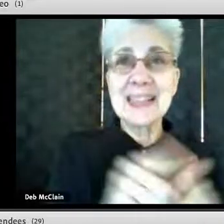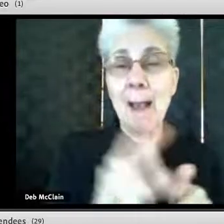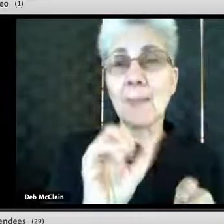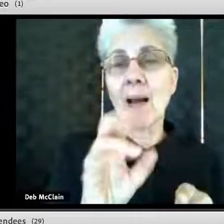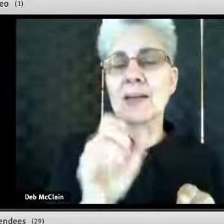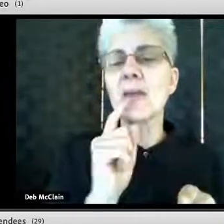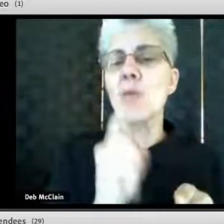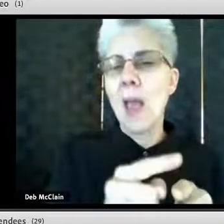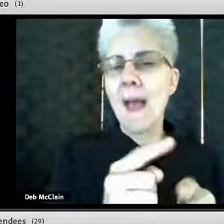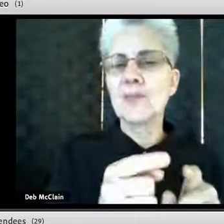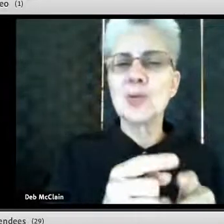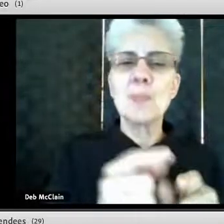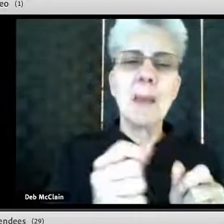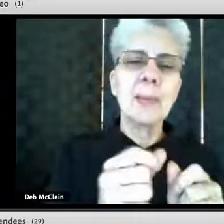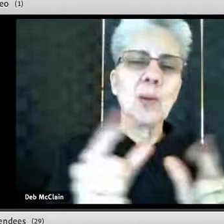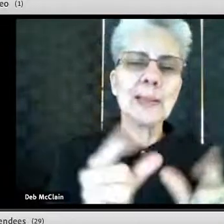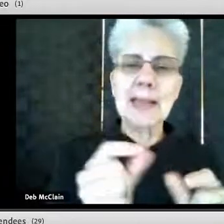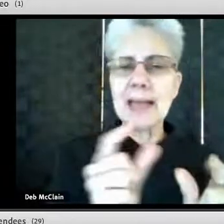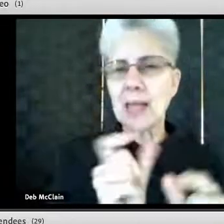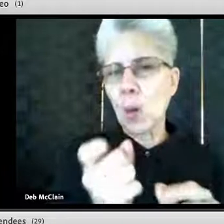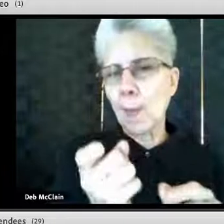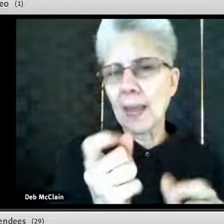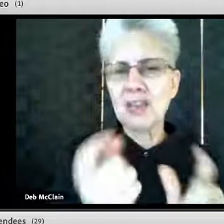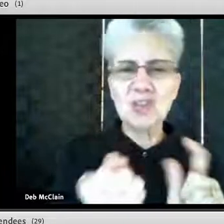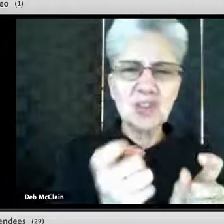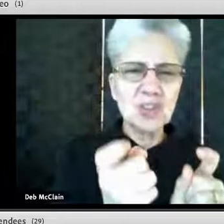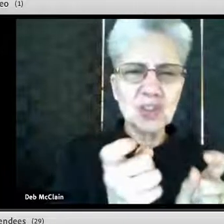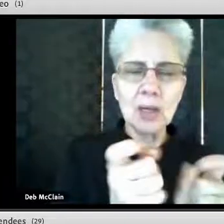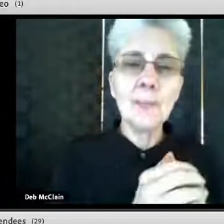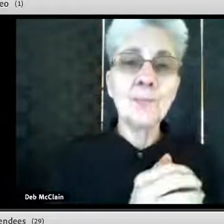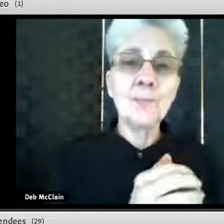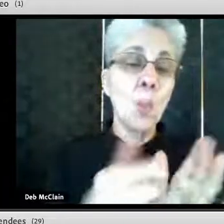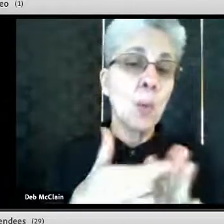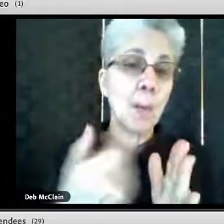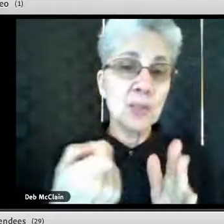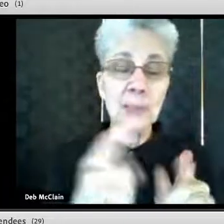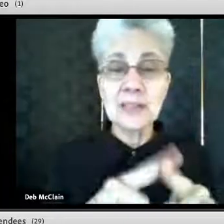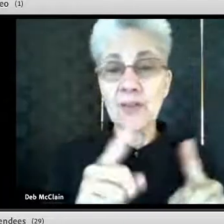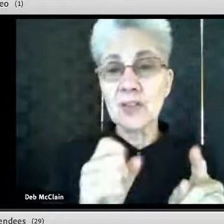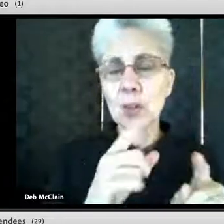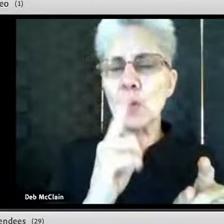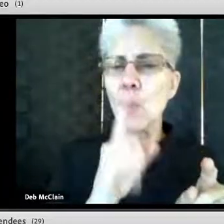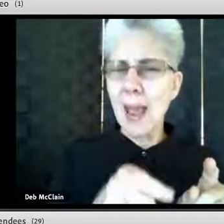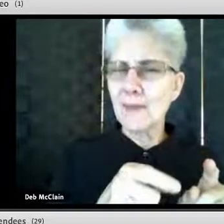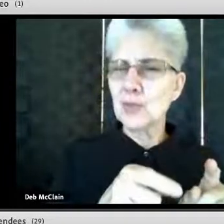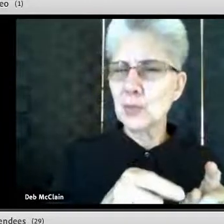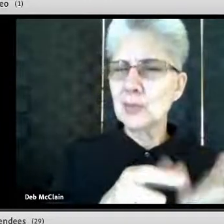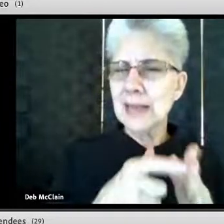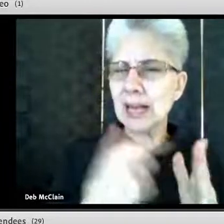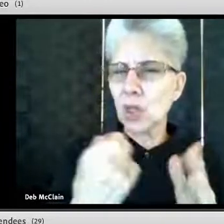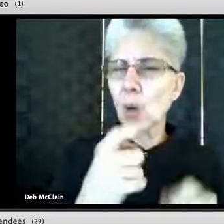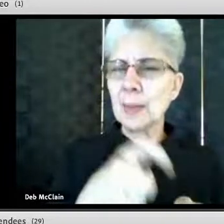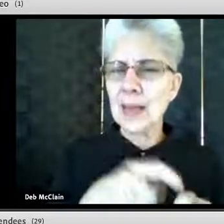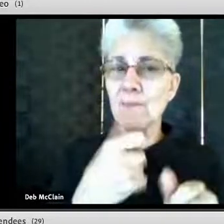you have to maybe re-size it a little bit, the requirements are slightly different. So you're going to spend a little time for each platform.